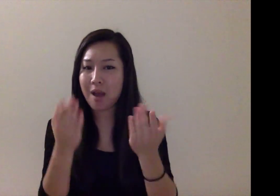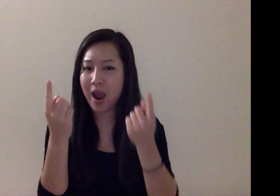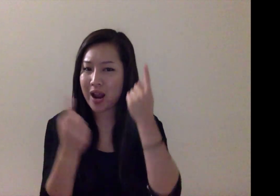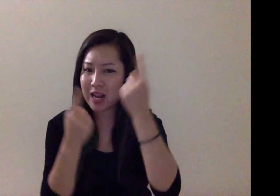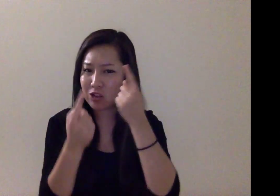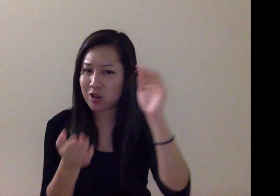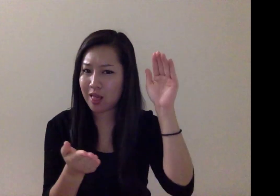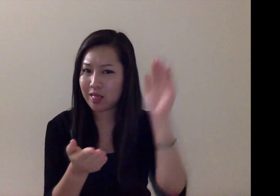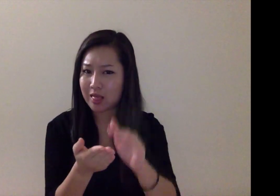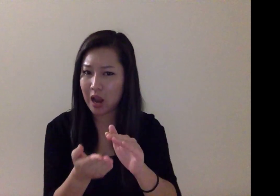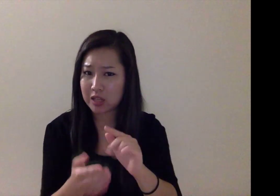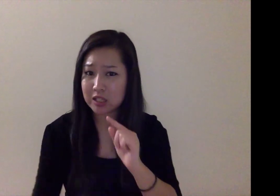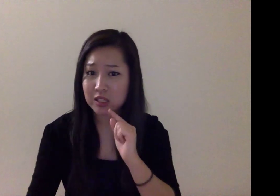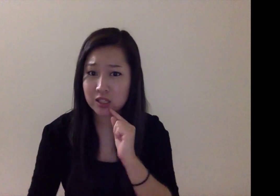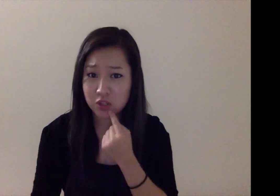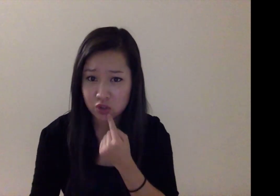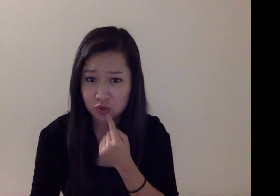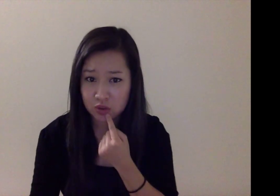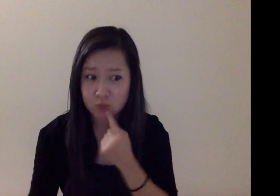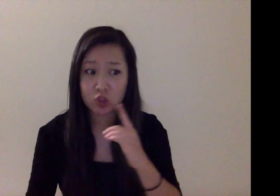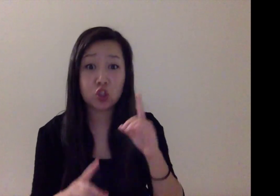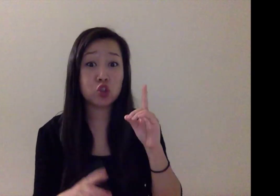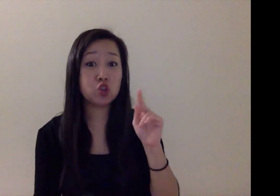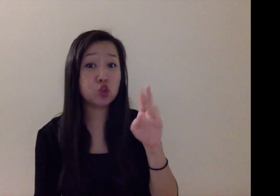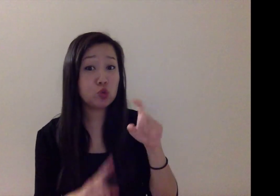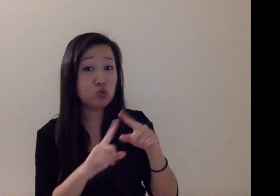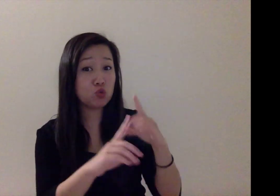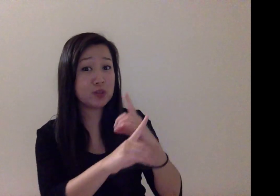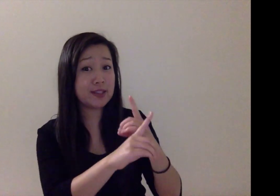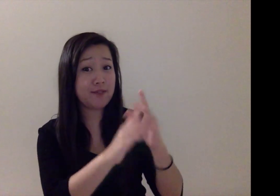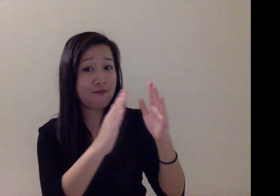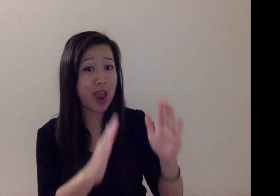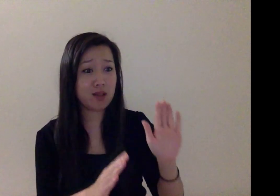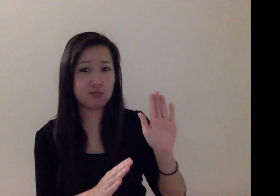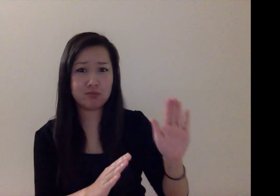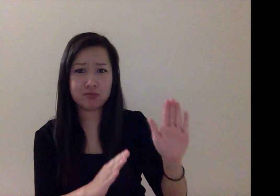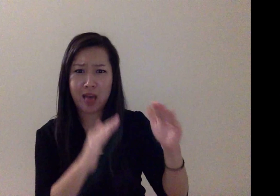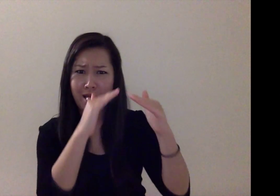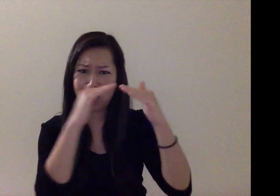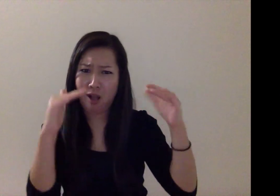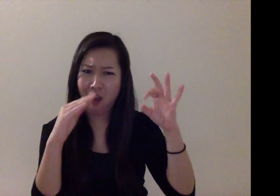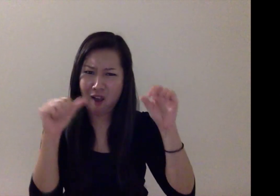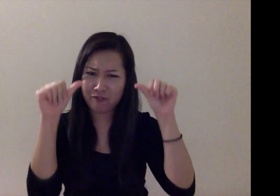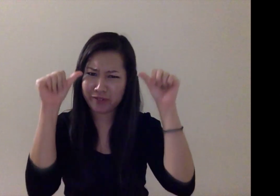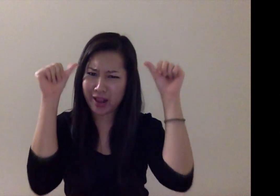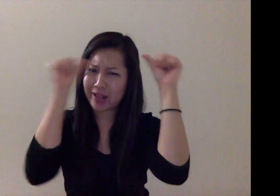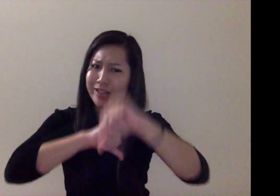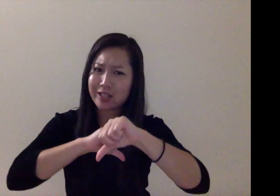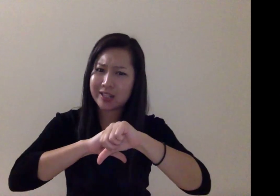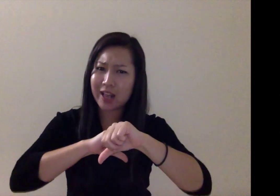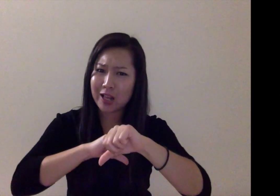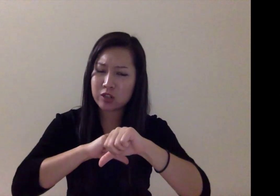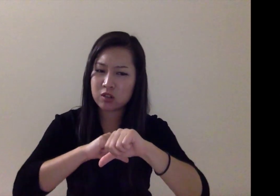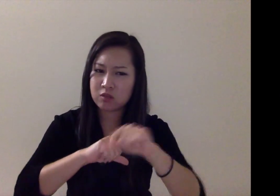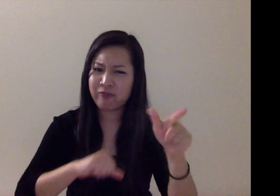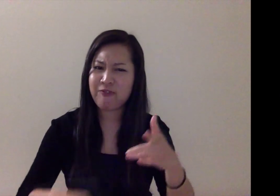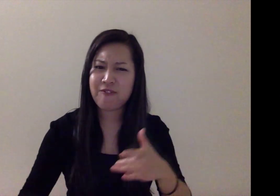may be considered less serious due to the defendant’s level of intoxication.